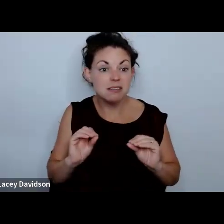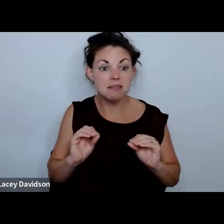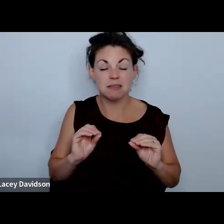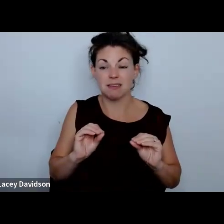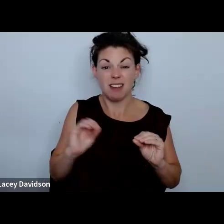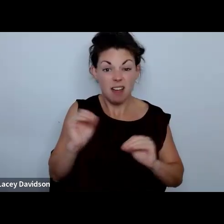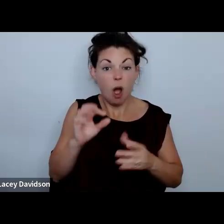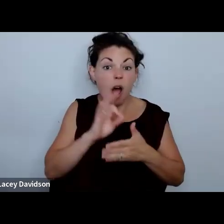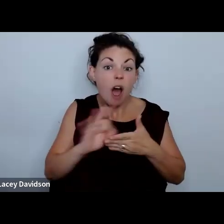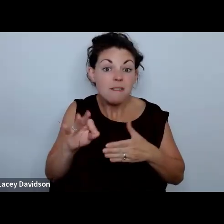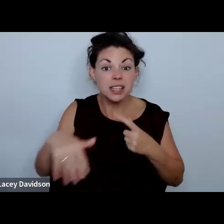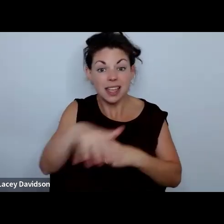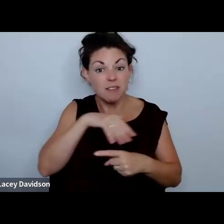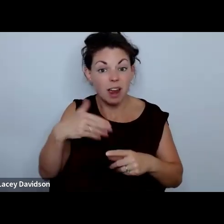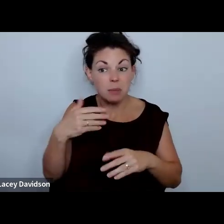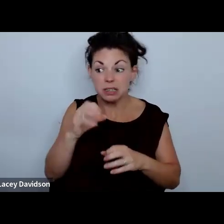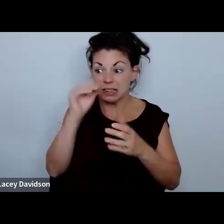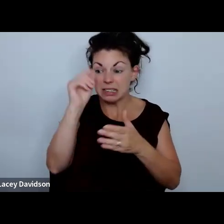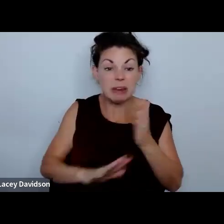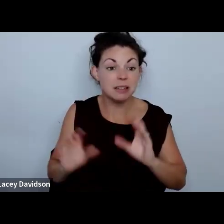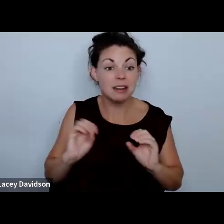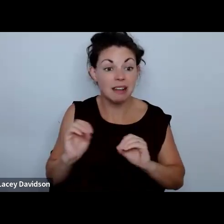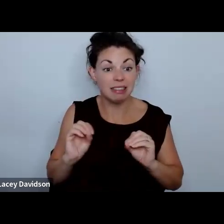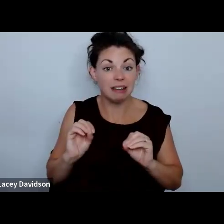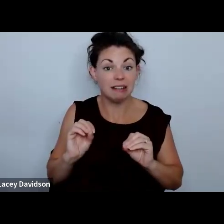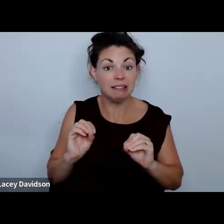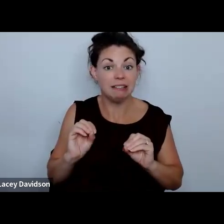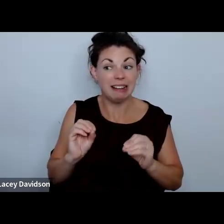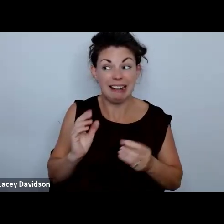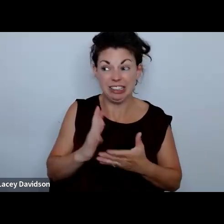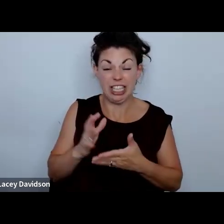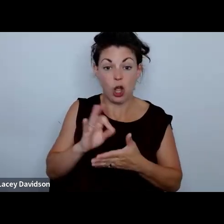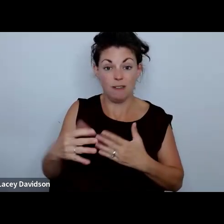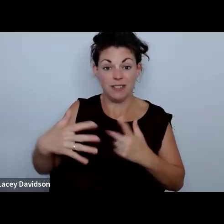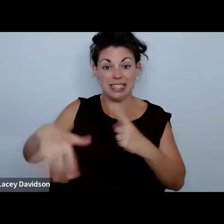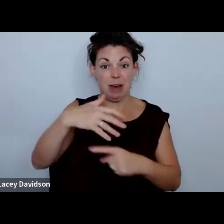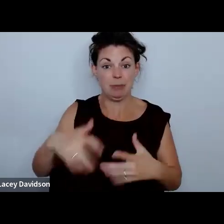And so I kind of played around with a few different options